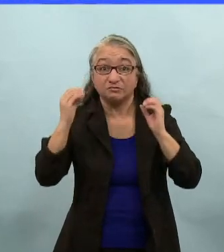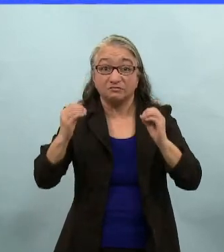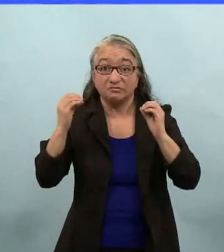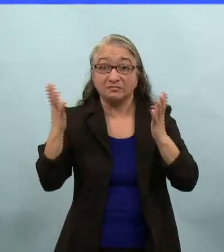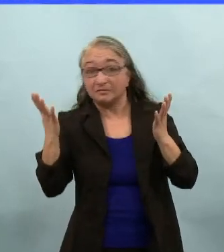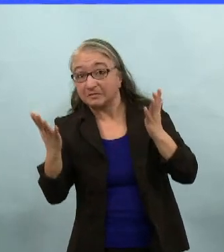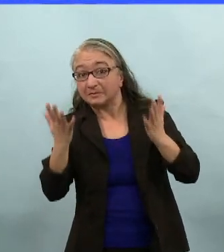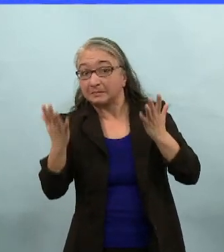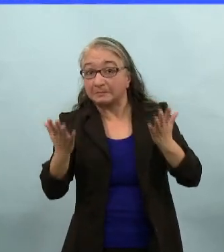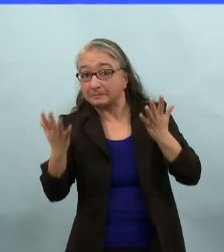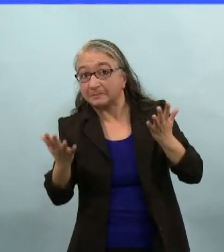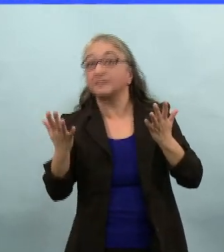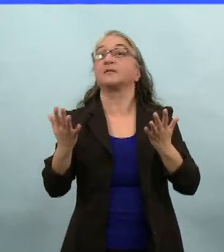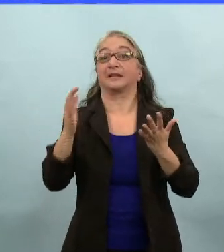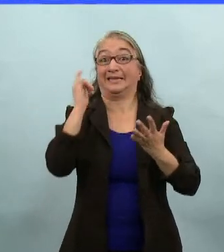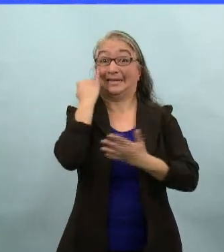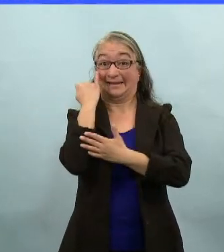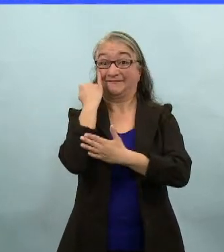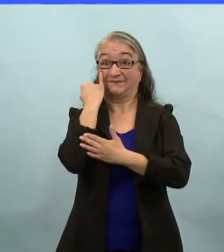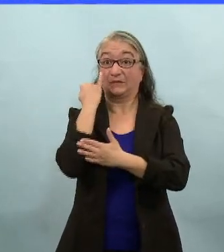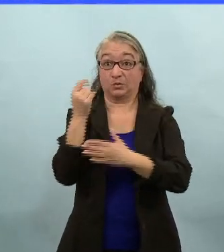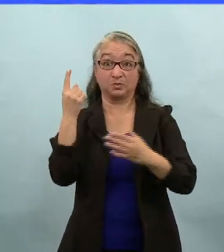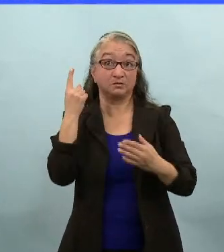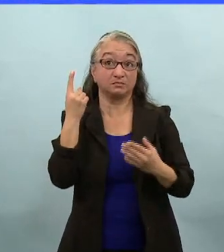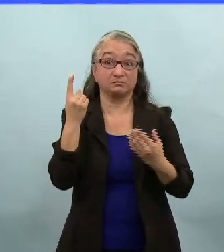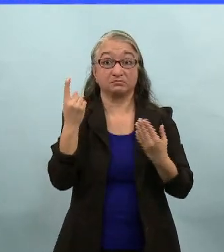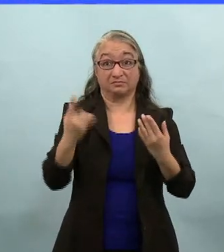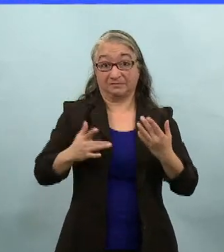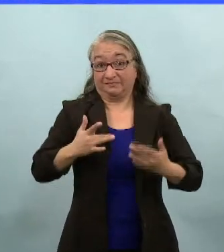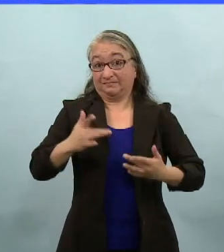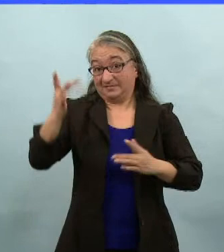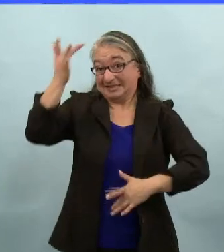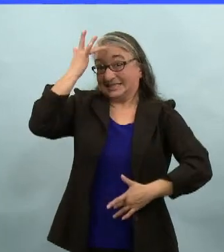if you have an appointment for your next dose and you recently tested positive for coping